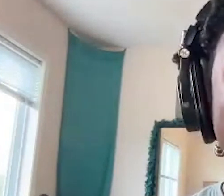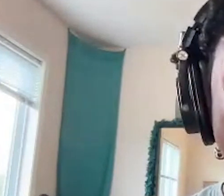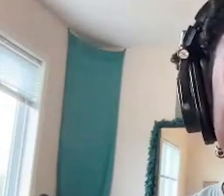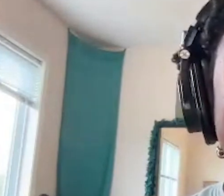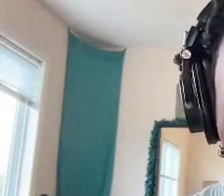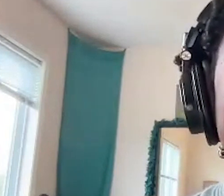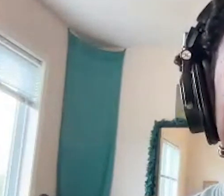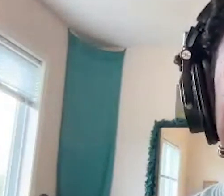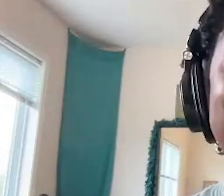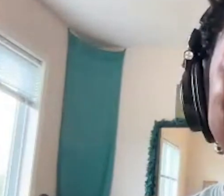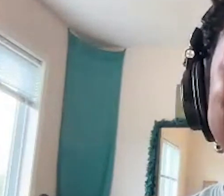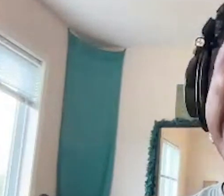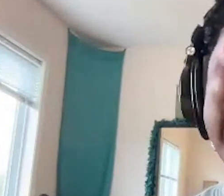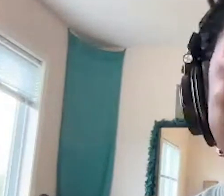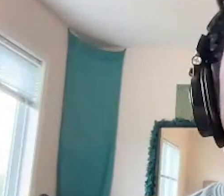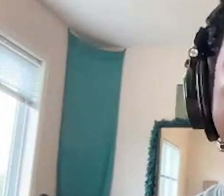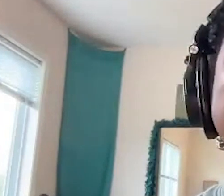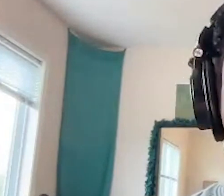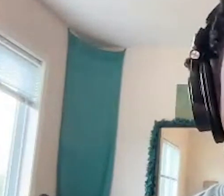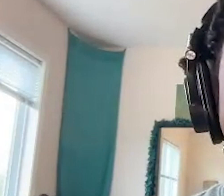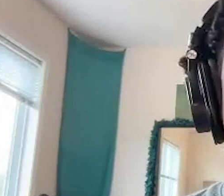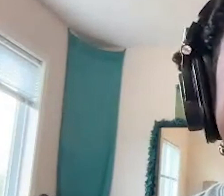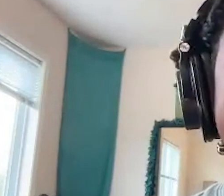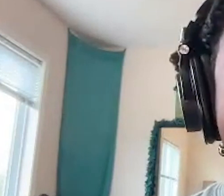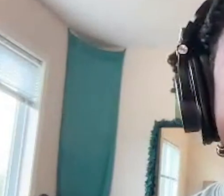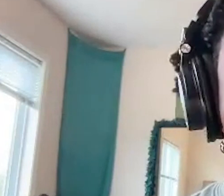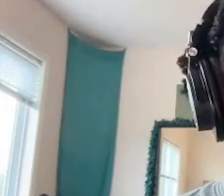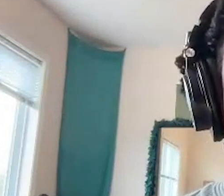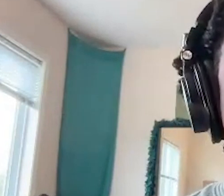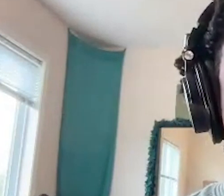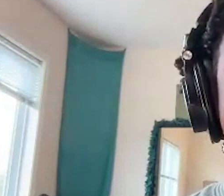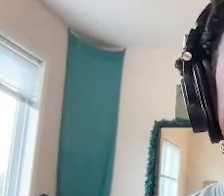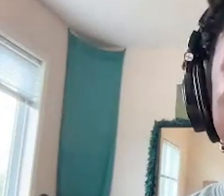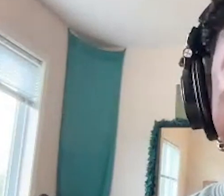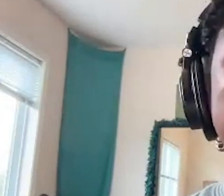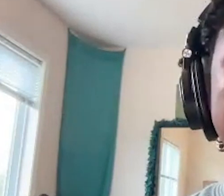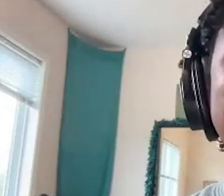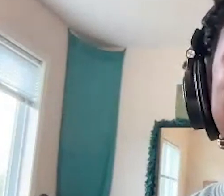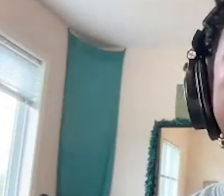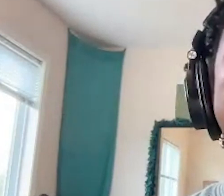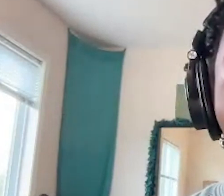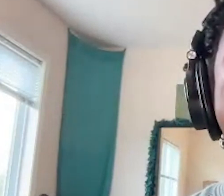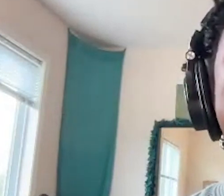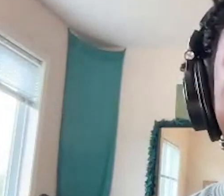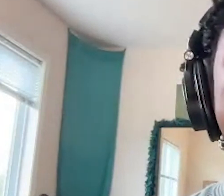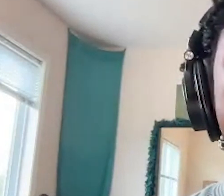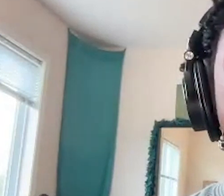it's pretty new. And it really started with you reaching out and, like: “Hey, I've got this show and I'm gonna play